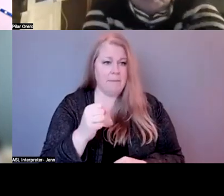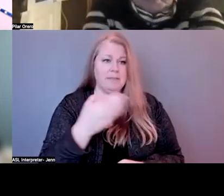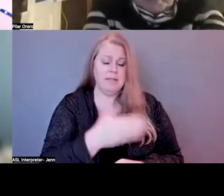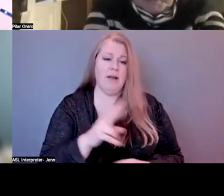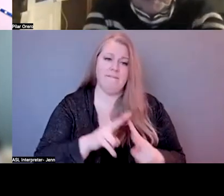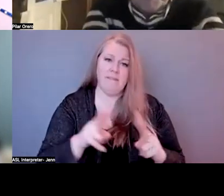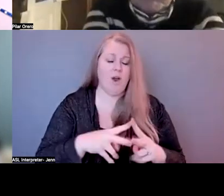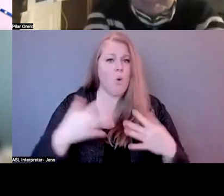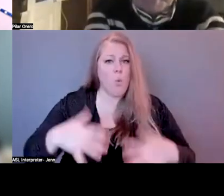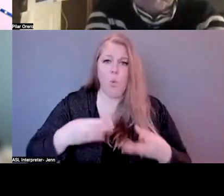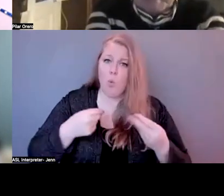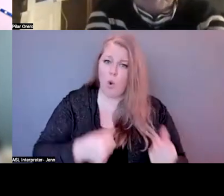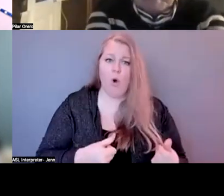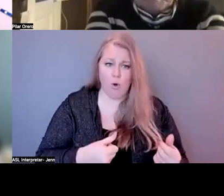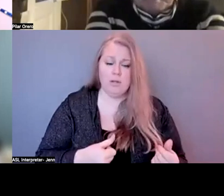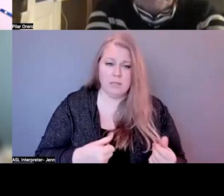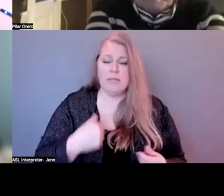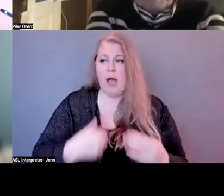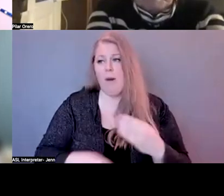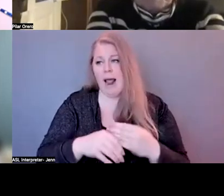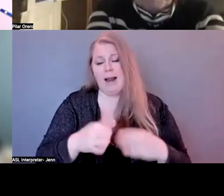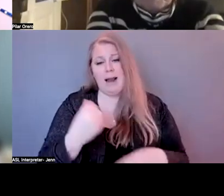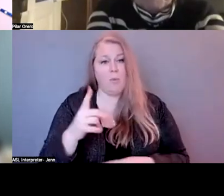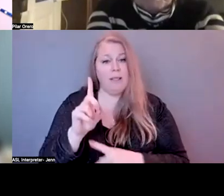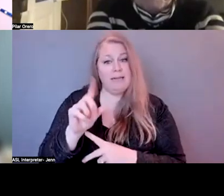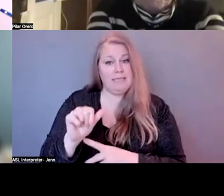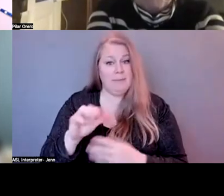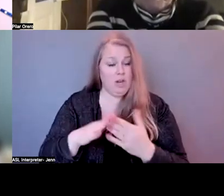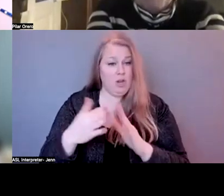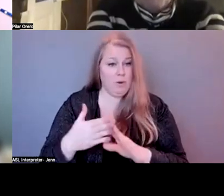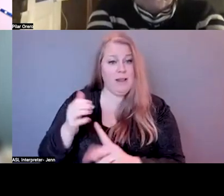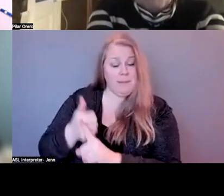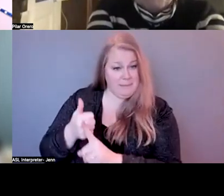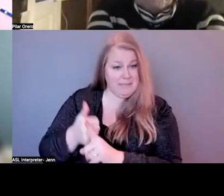I would add another one that the disability community themselves to the accessibility